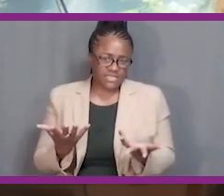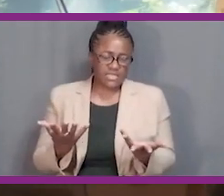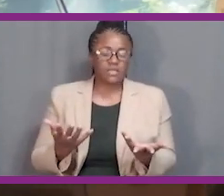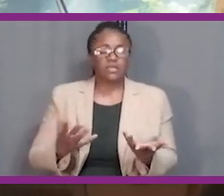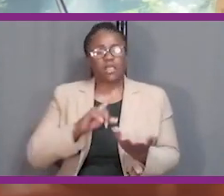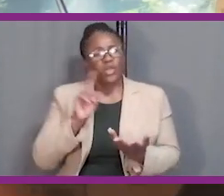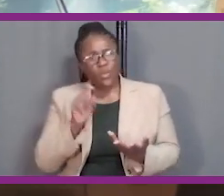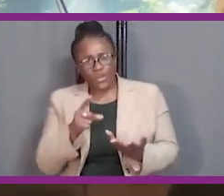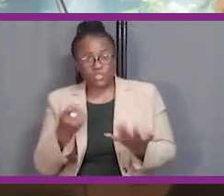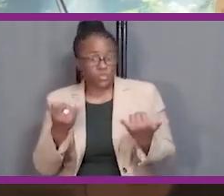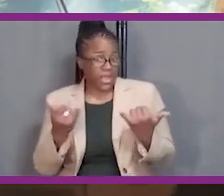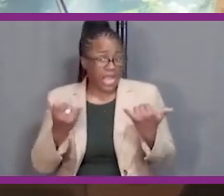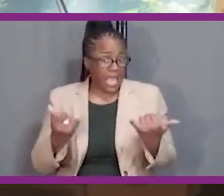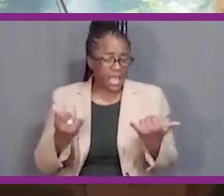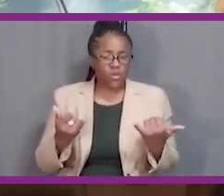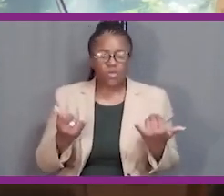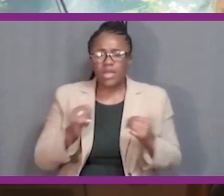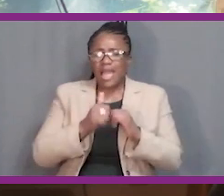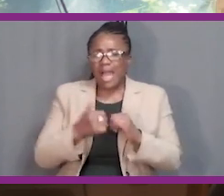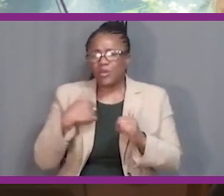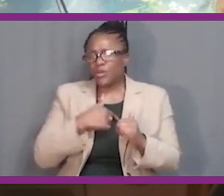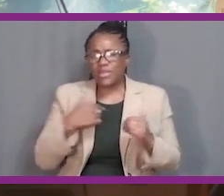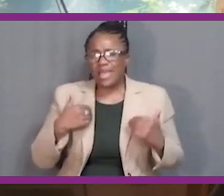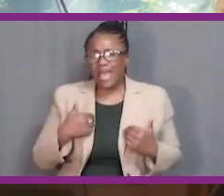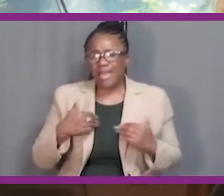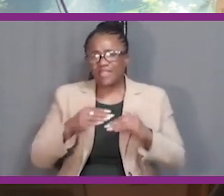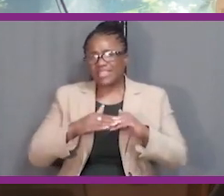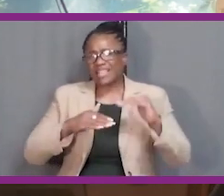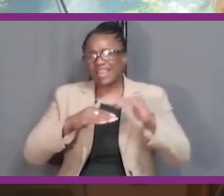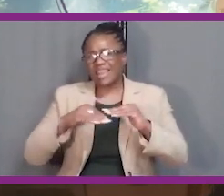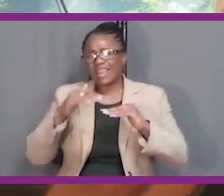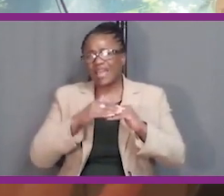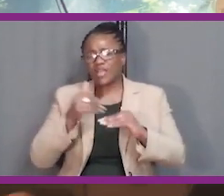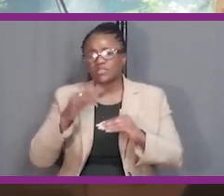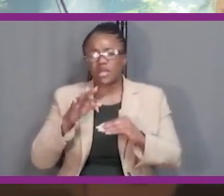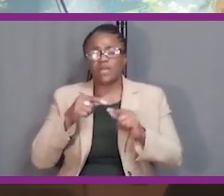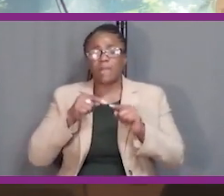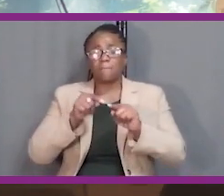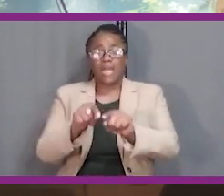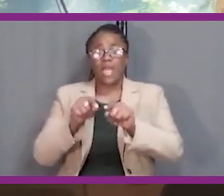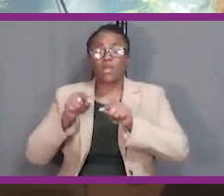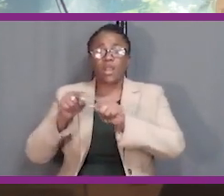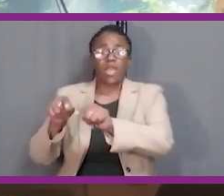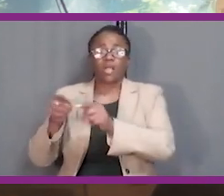parallel tracks that we're working on? And so while we work for that, as we would say,